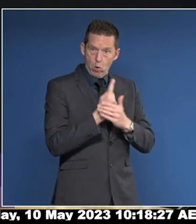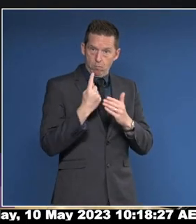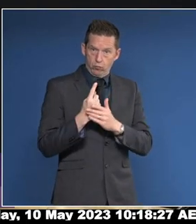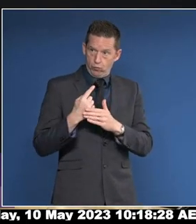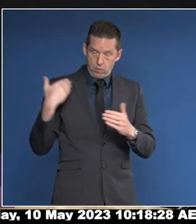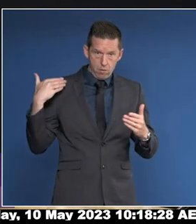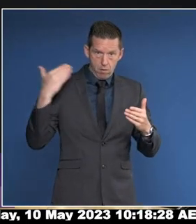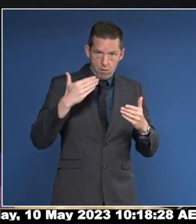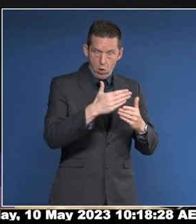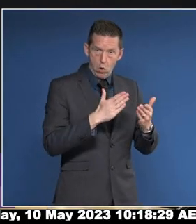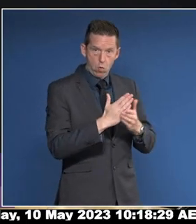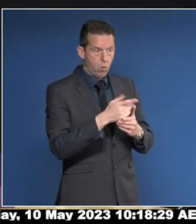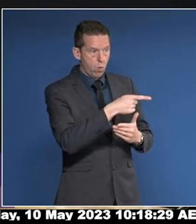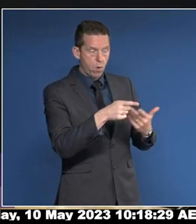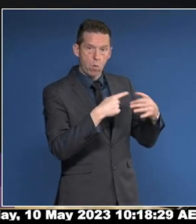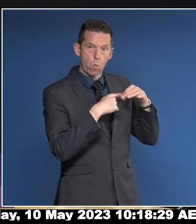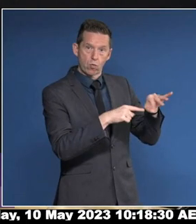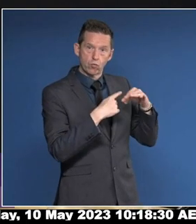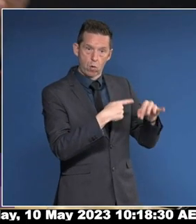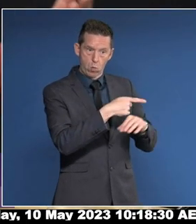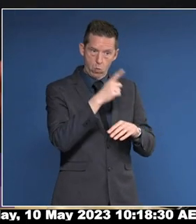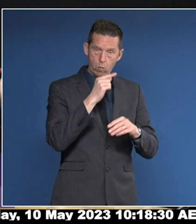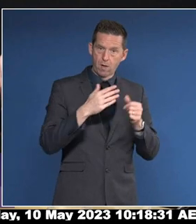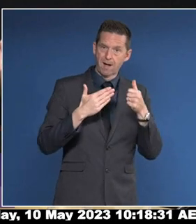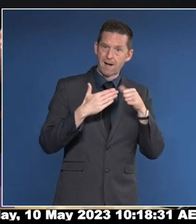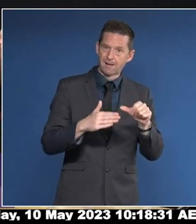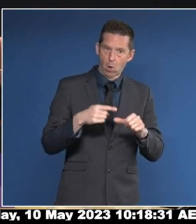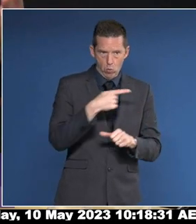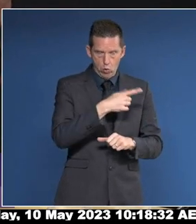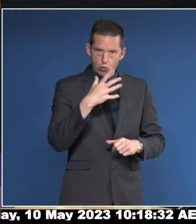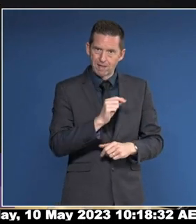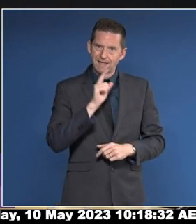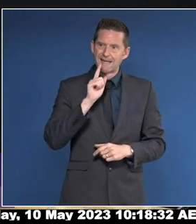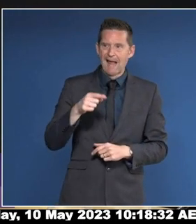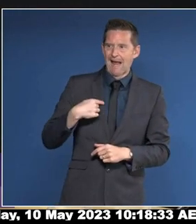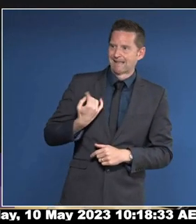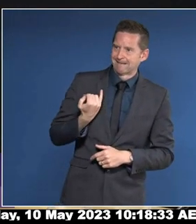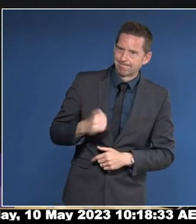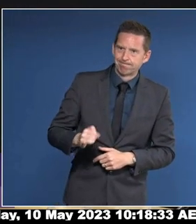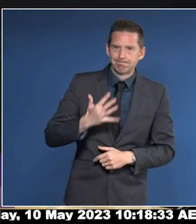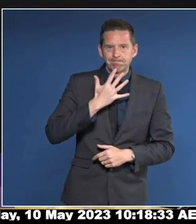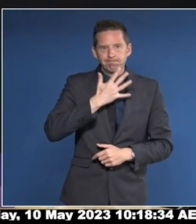to answer questions like that and give some declaration that, look, we've read this, we